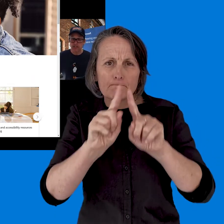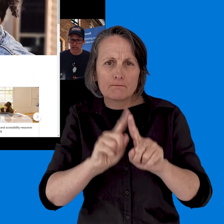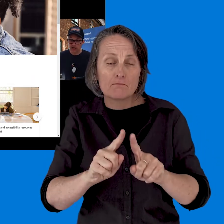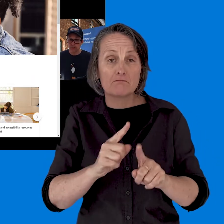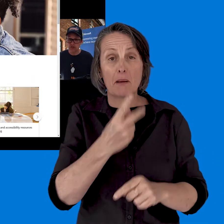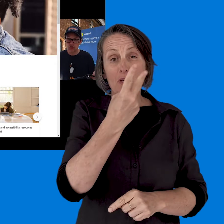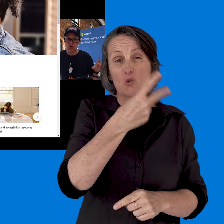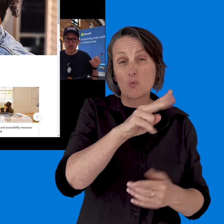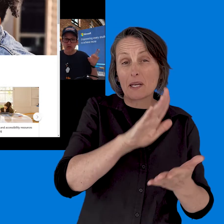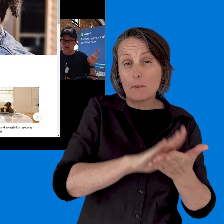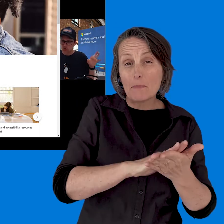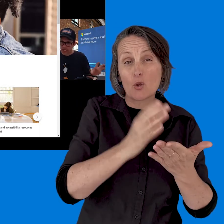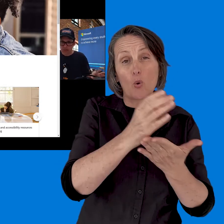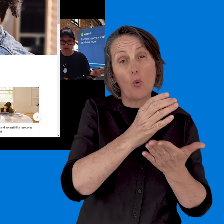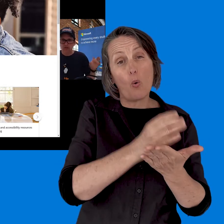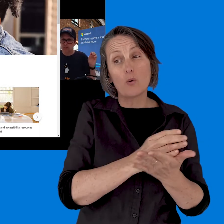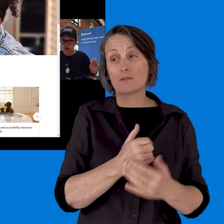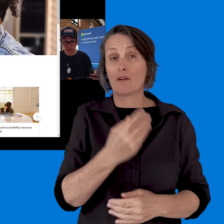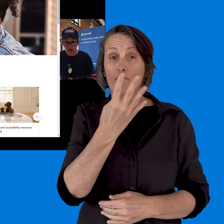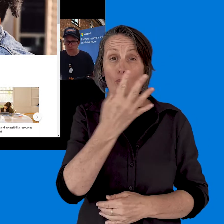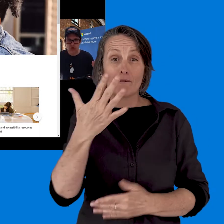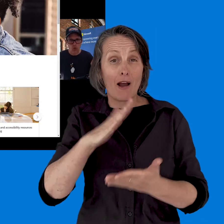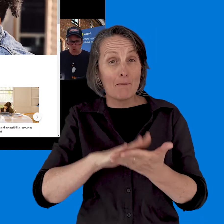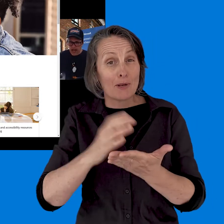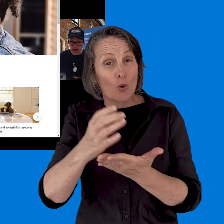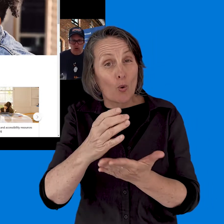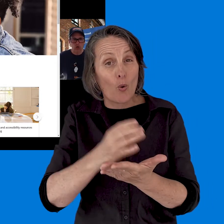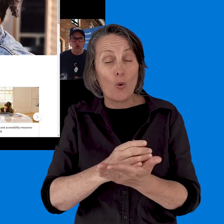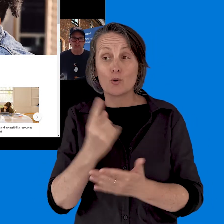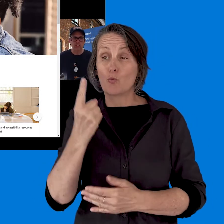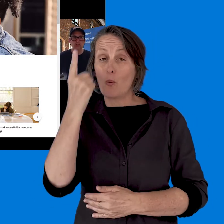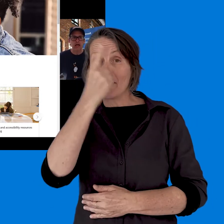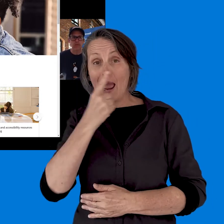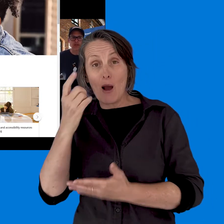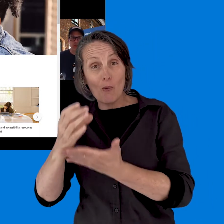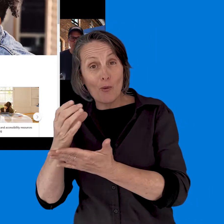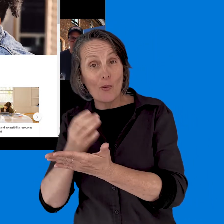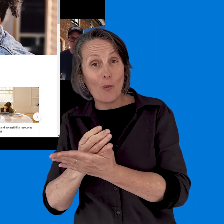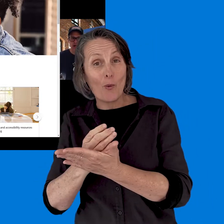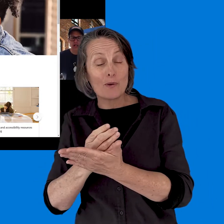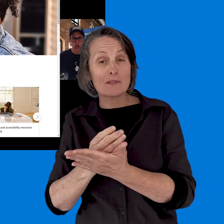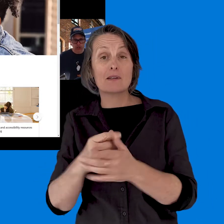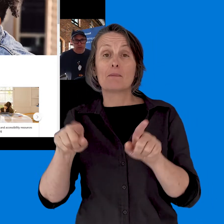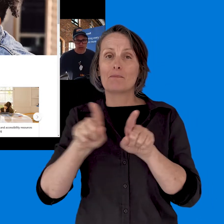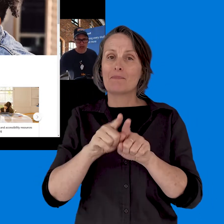So individual 20 minute, 45 minute, one hour courses. But then we've also got our learning pod.